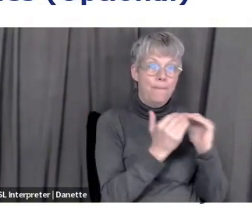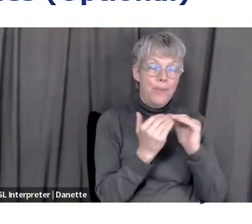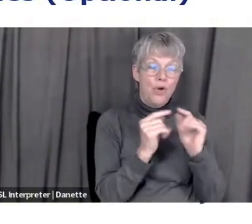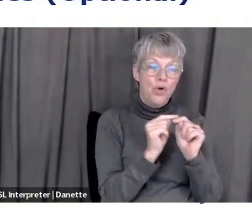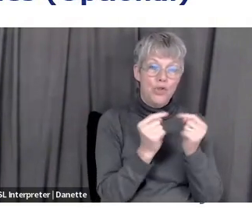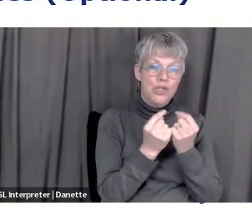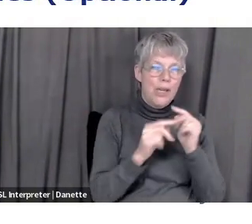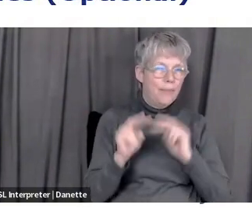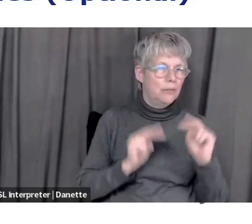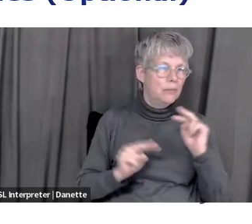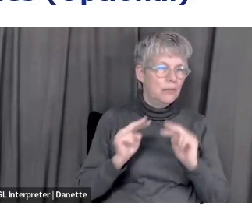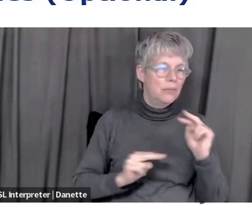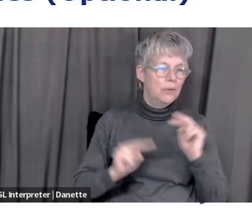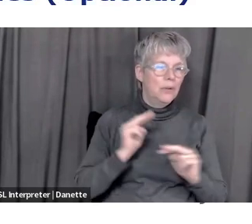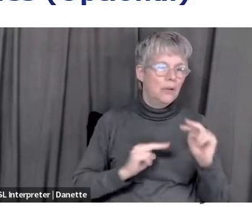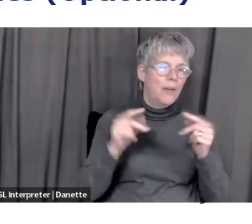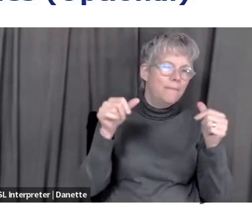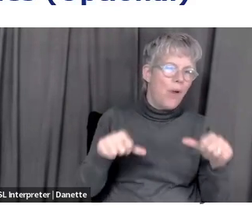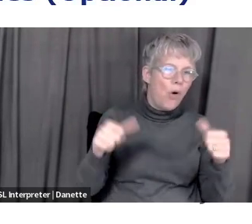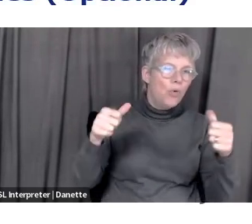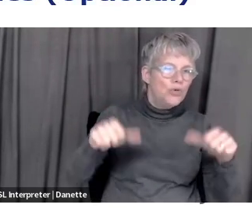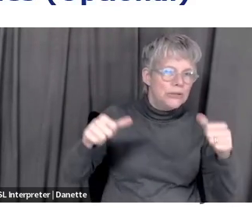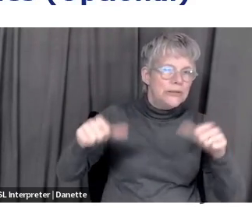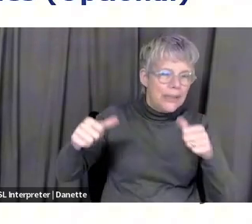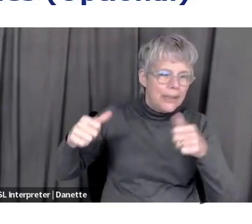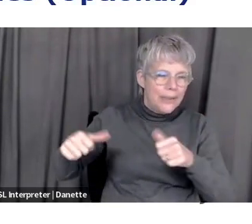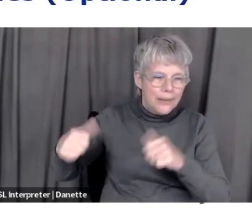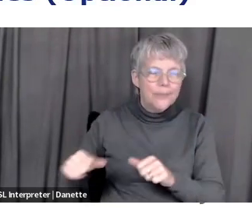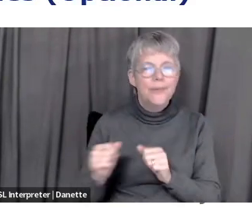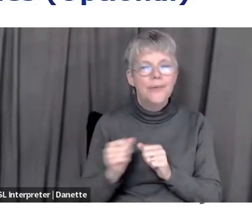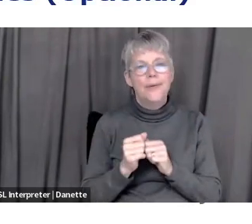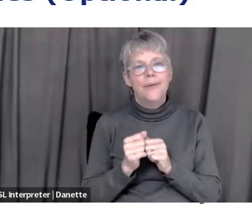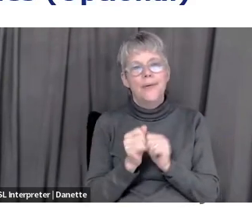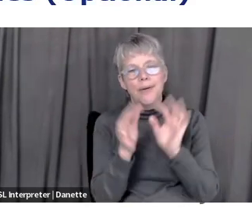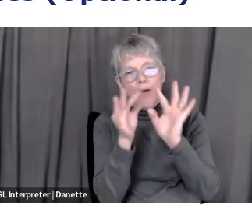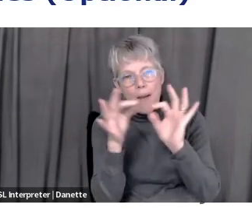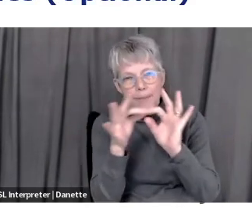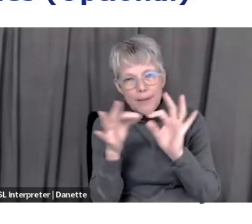And our peer team are are posting, they're commenting,